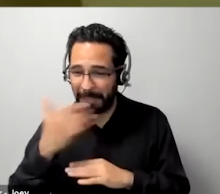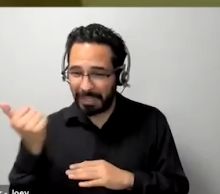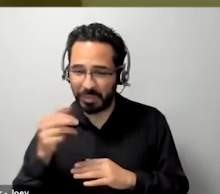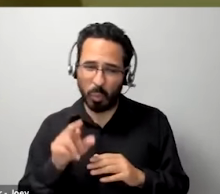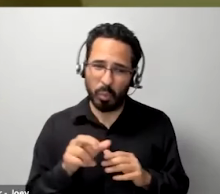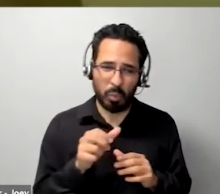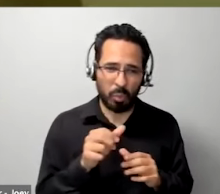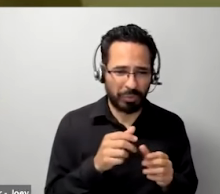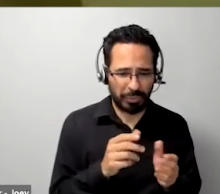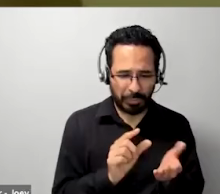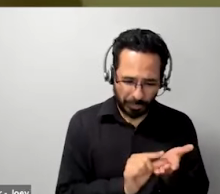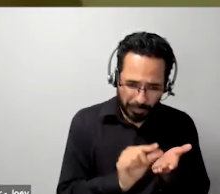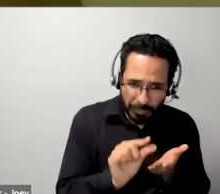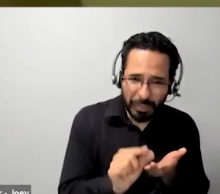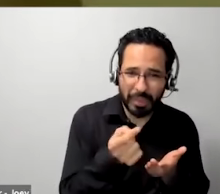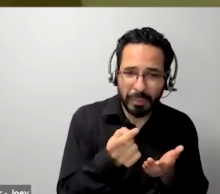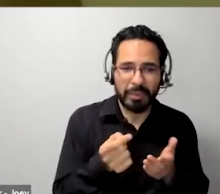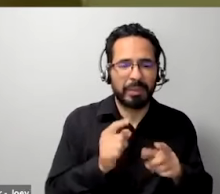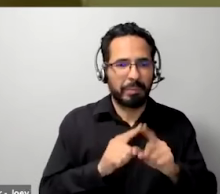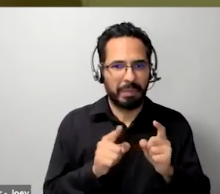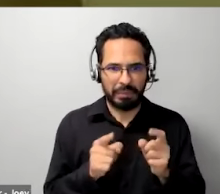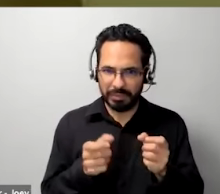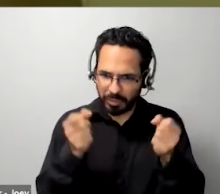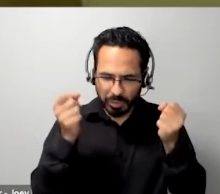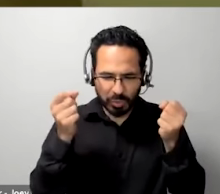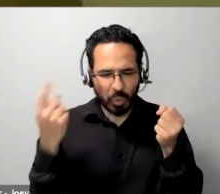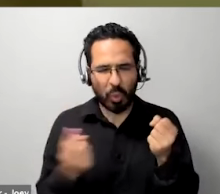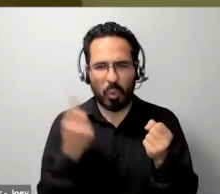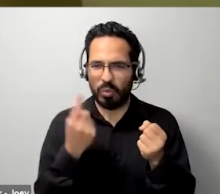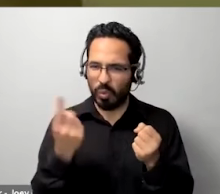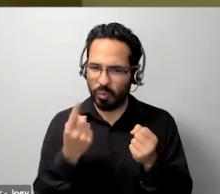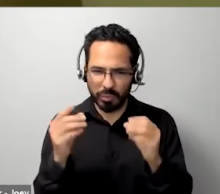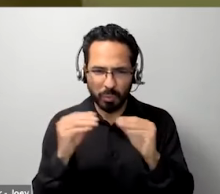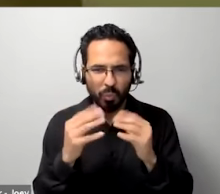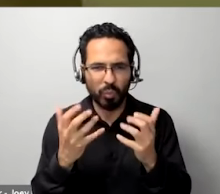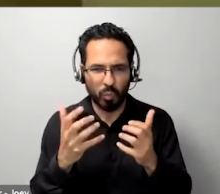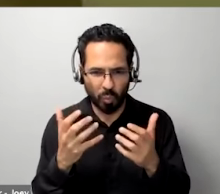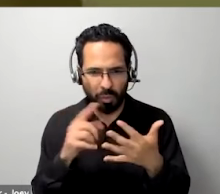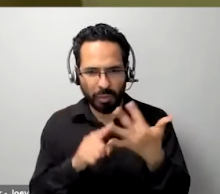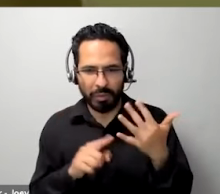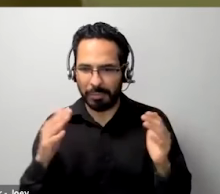because there's so many things you want to do and accomplish. So people are creative, persistent,